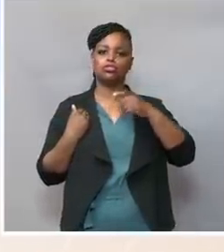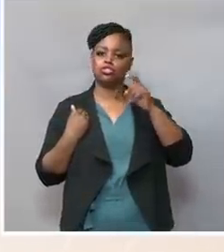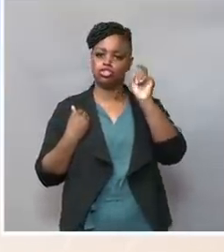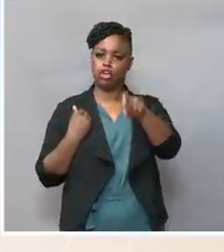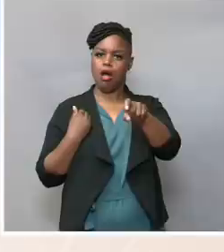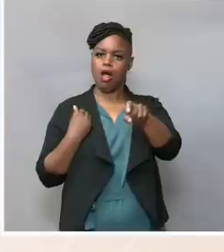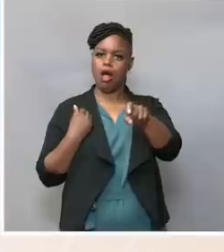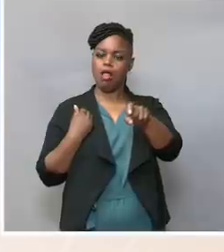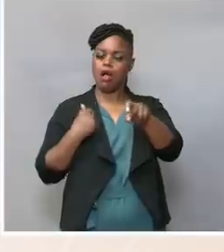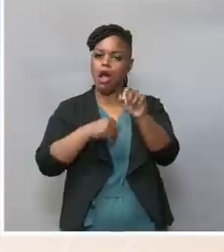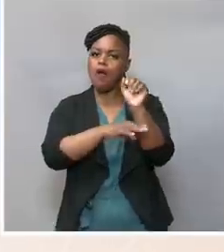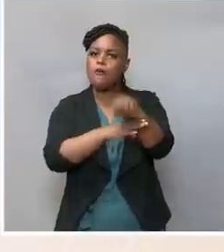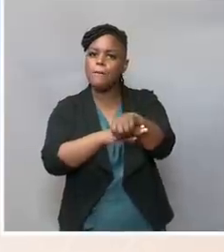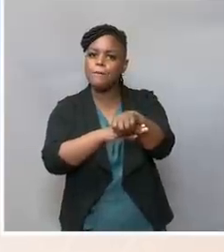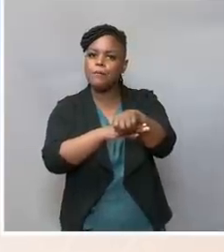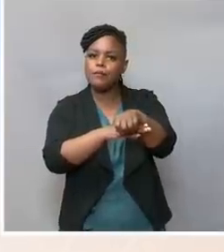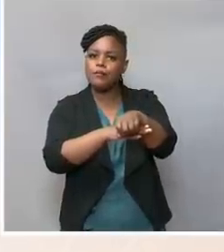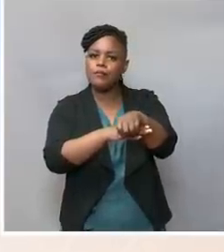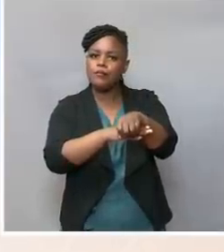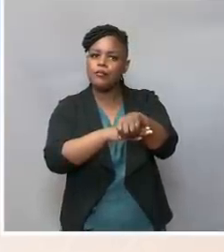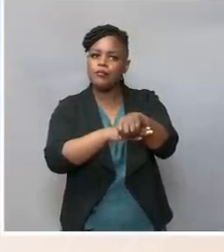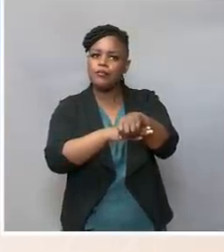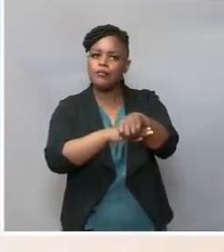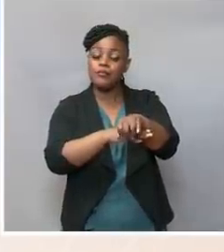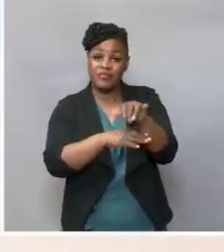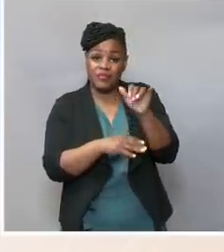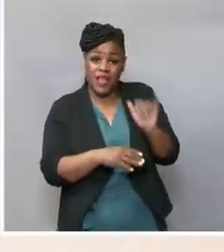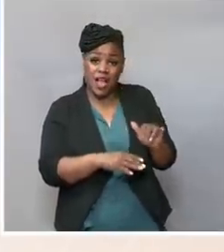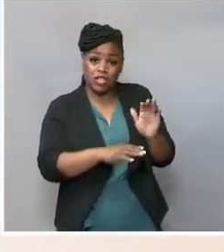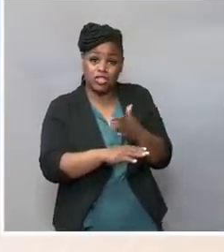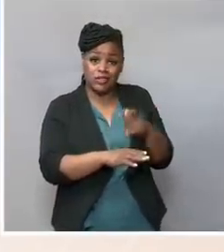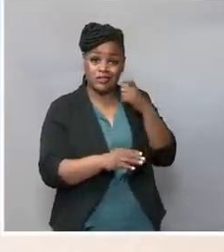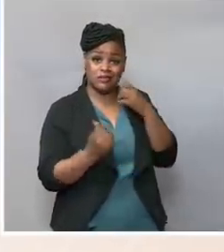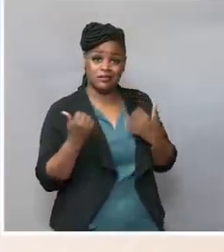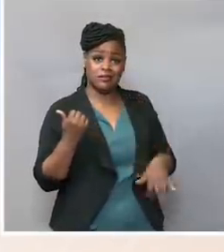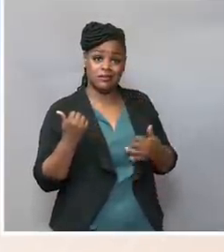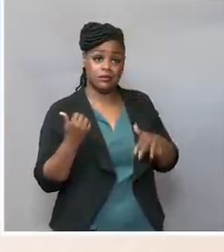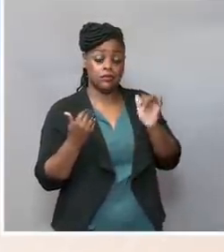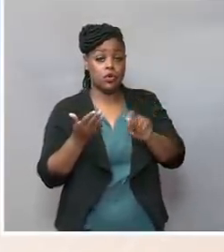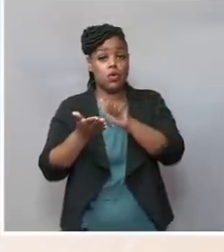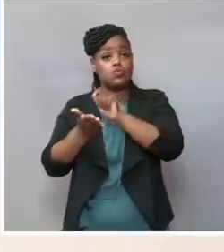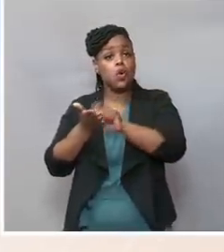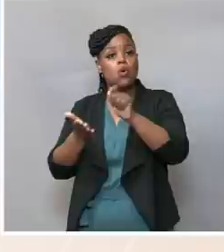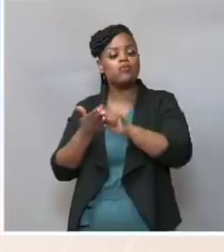Which is a song written for the civil rights